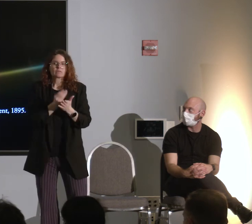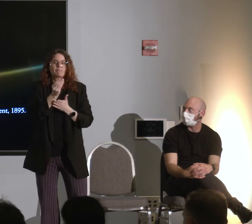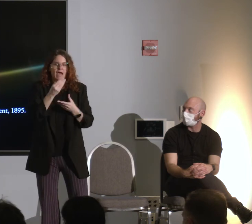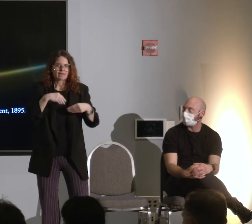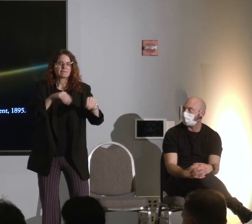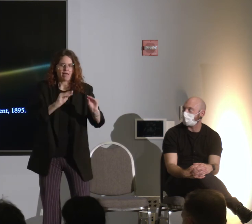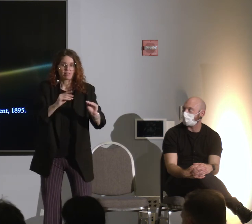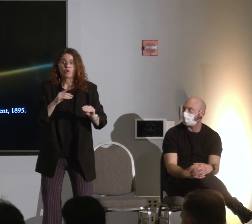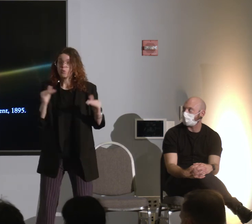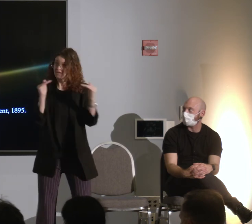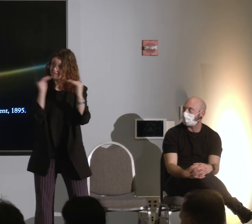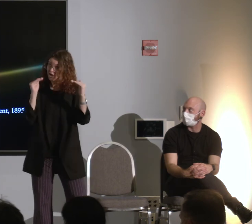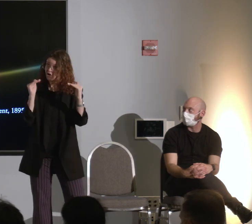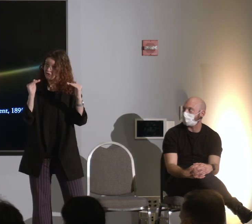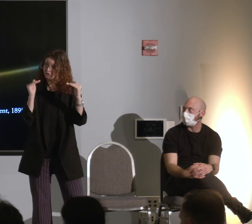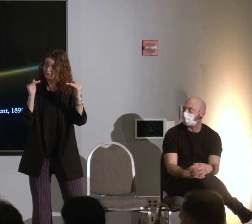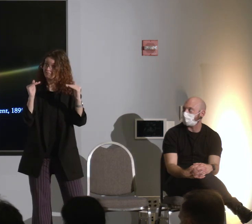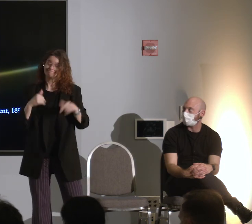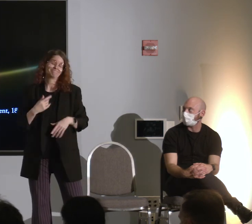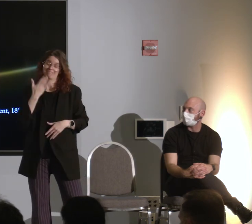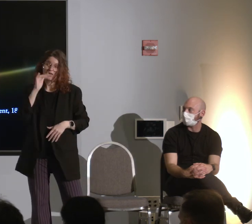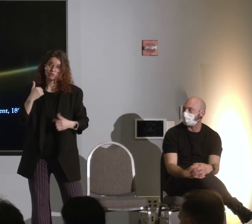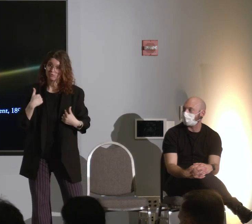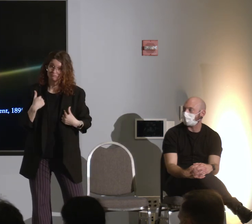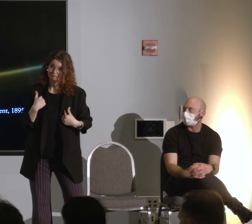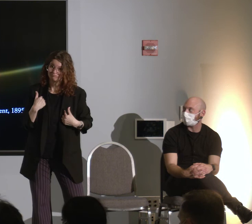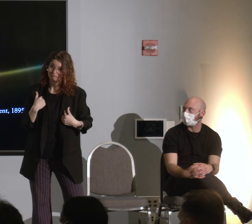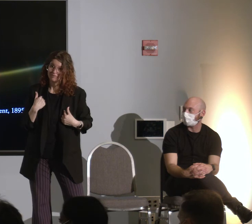Was it a fair buy and sell? I couldn't go there because I don't know enough about it.